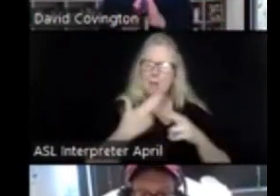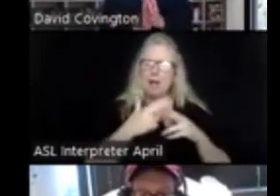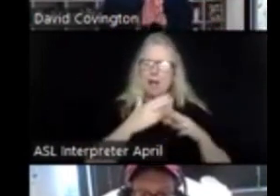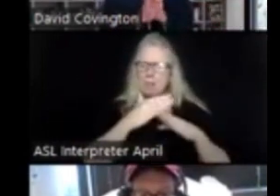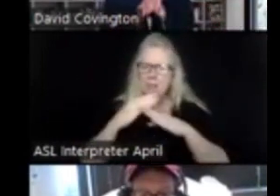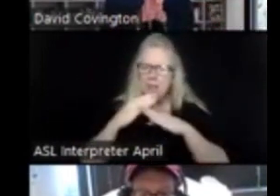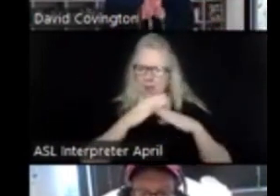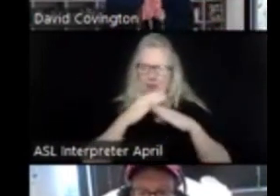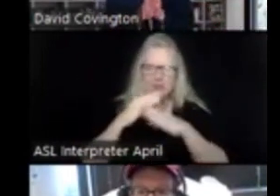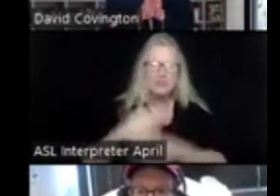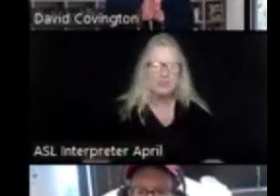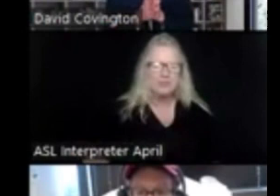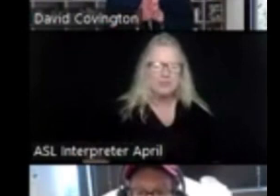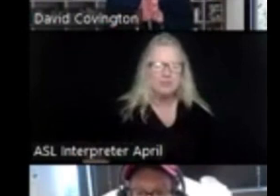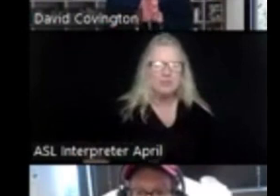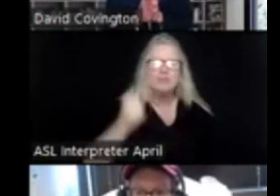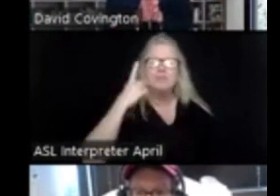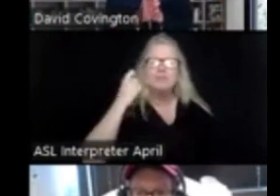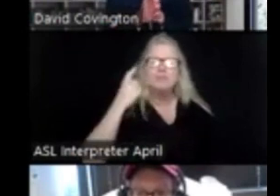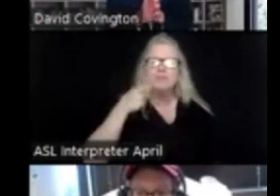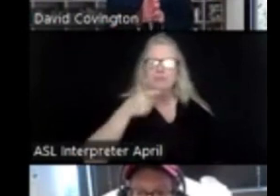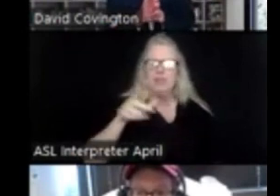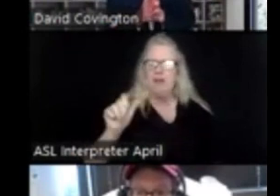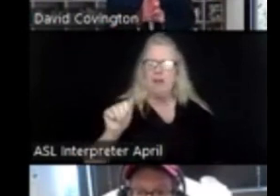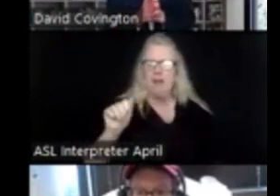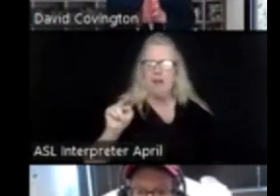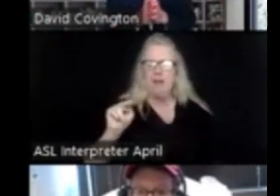I THINK THE ANALOG IS INTERESTING.